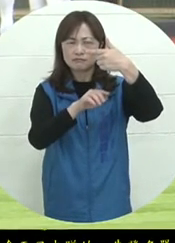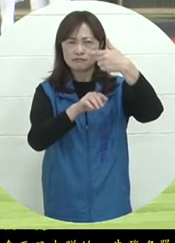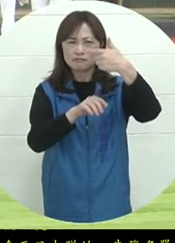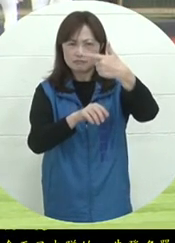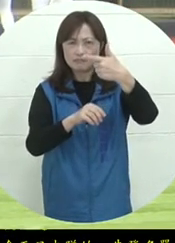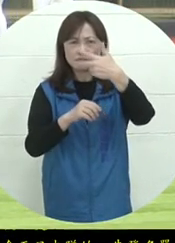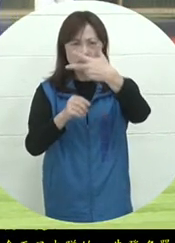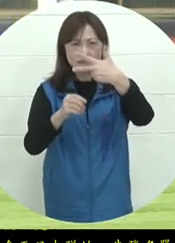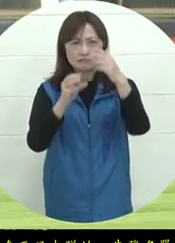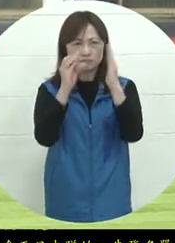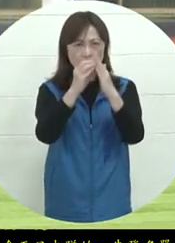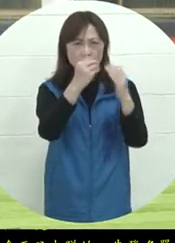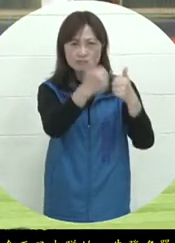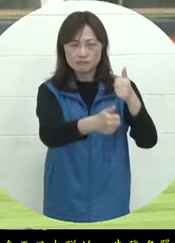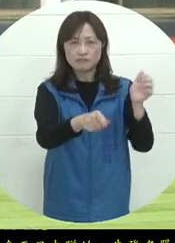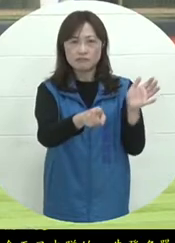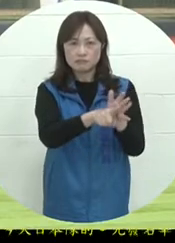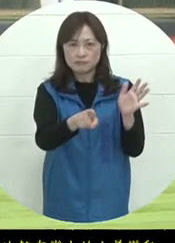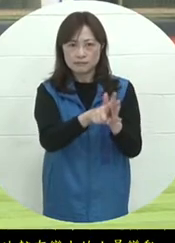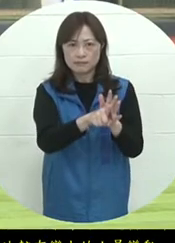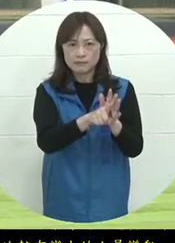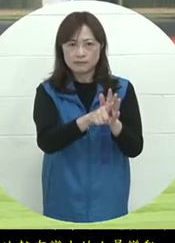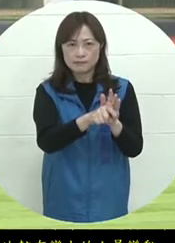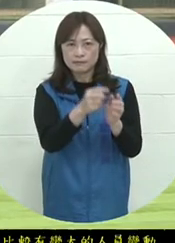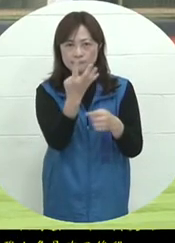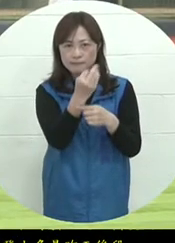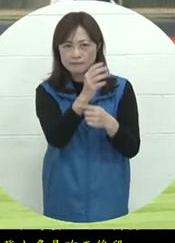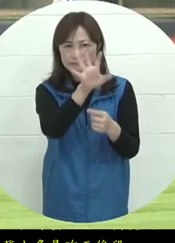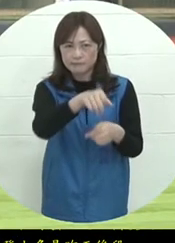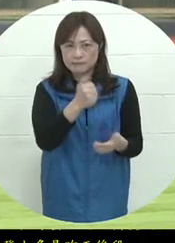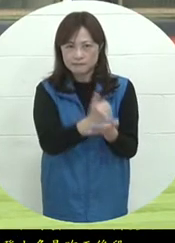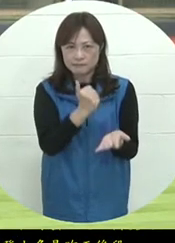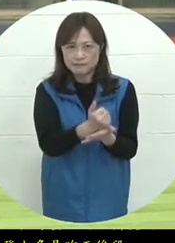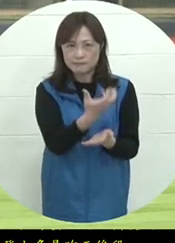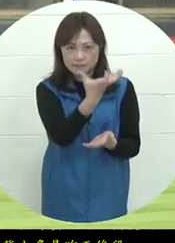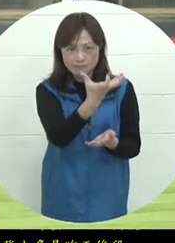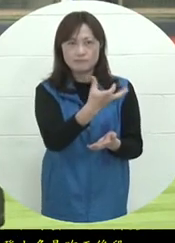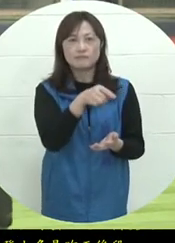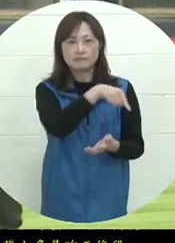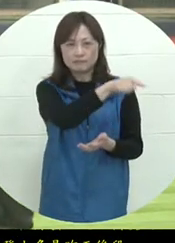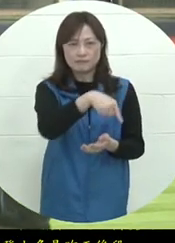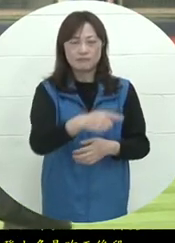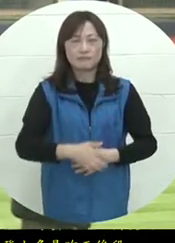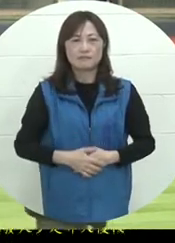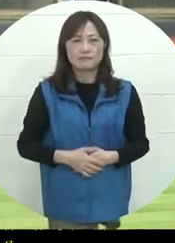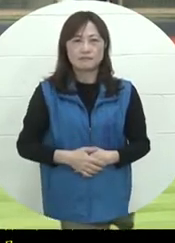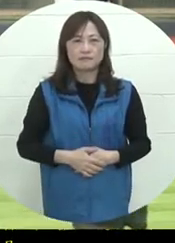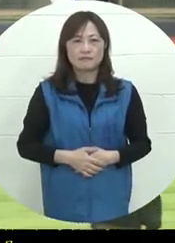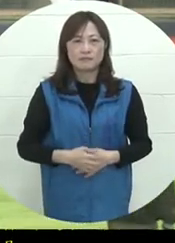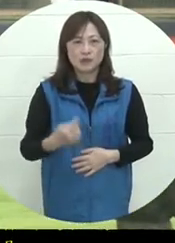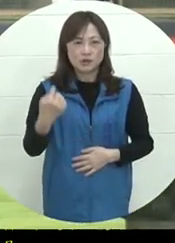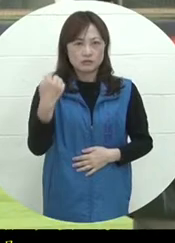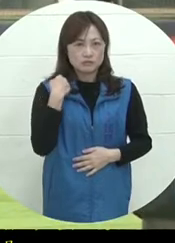six and seven games, each scoring 4 points and two overall games . In terms of a series of games at that time, the formula is very It is effective